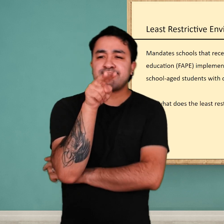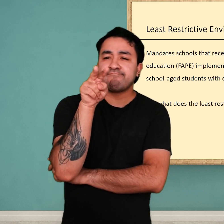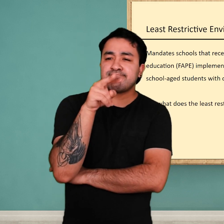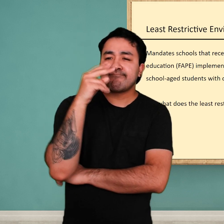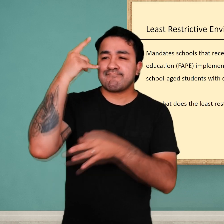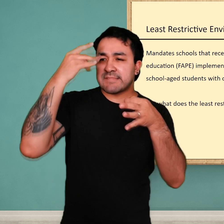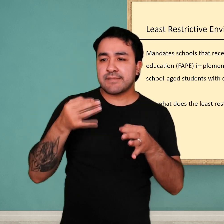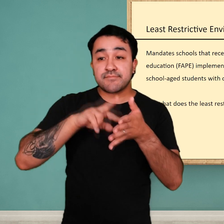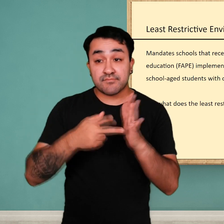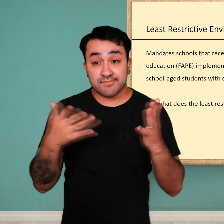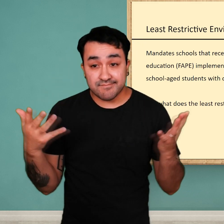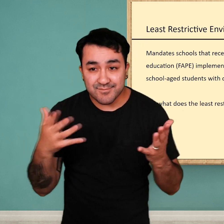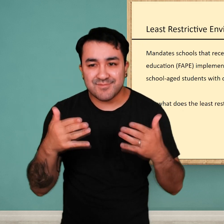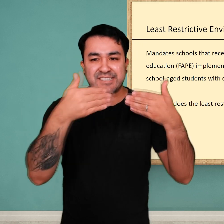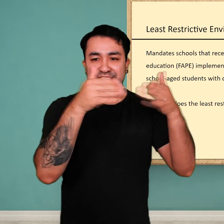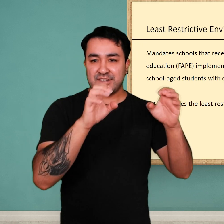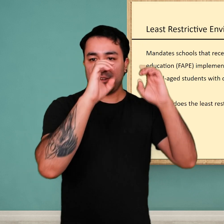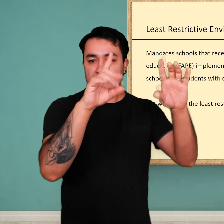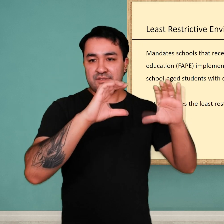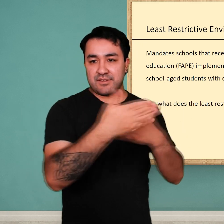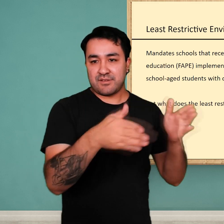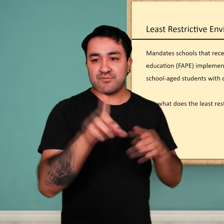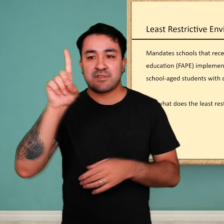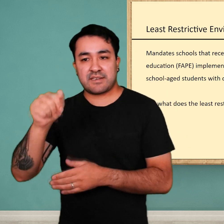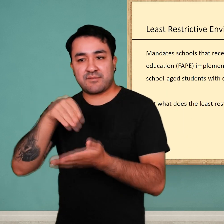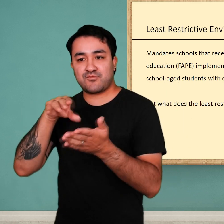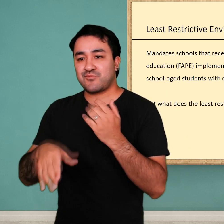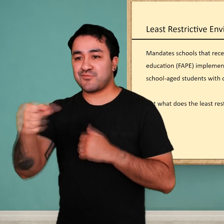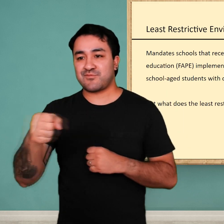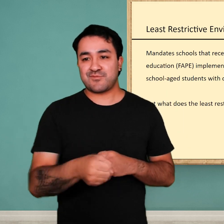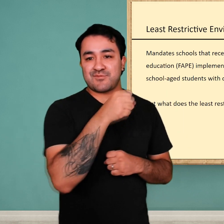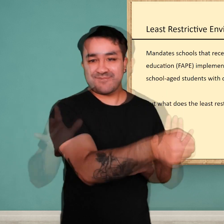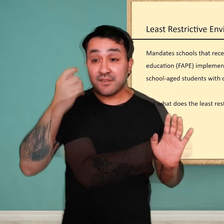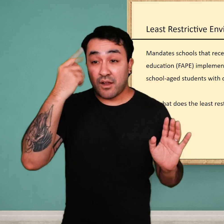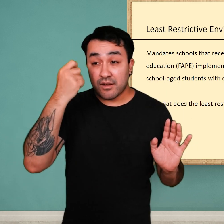This idea has often been interpreted as placing Disabled students in the general